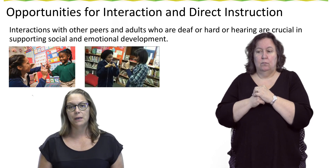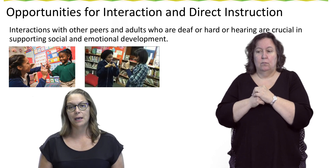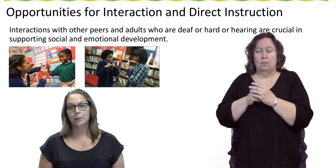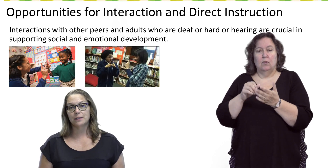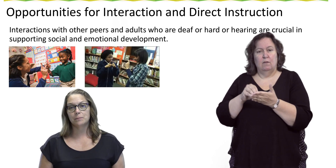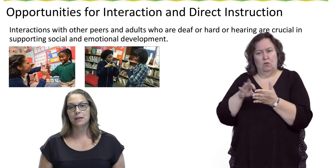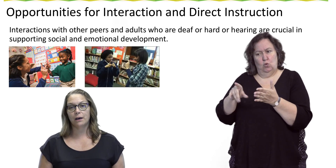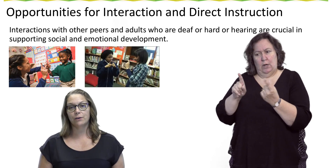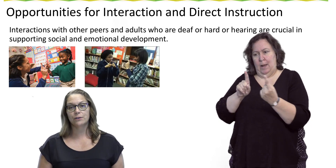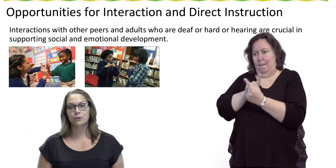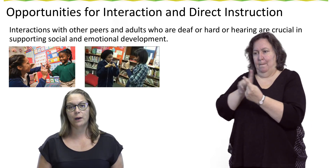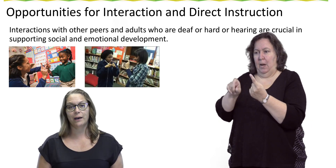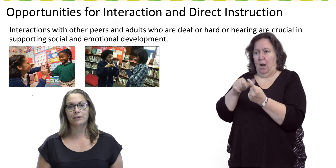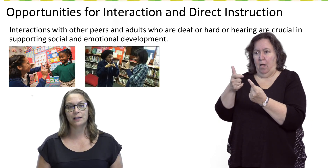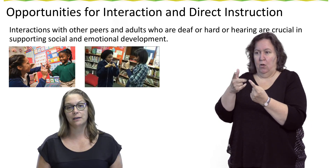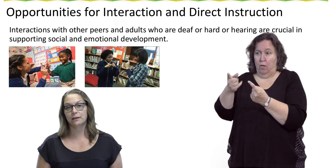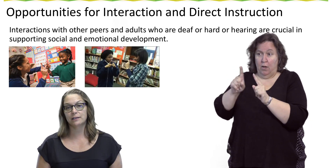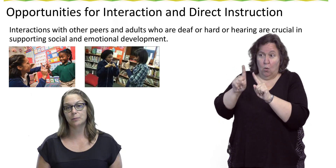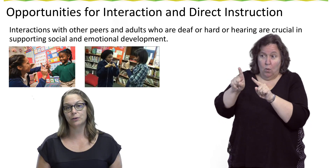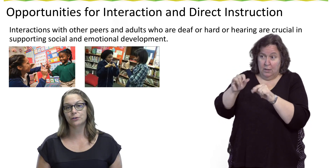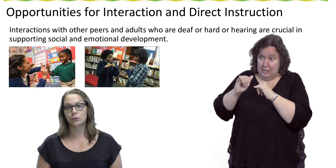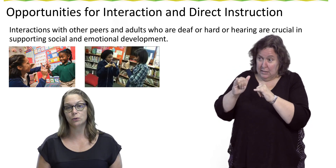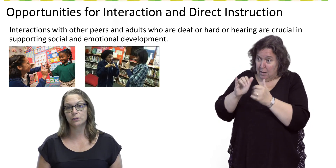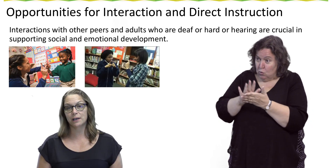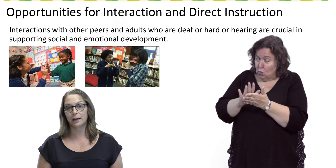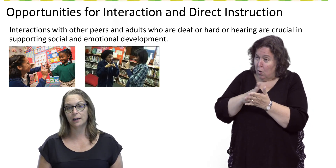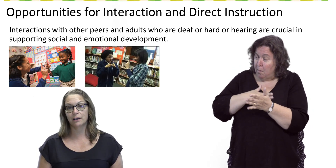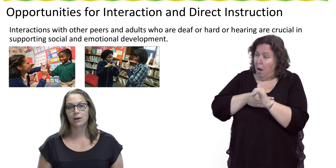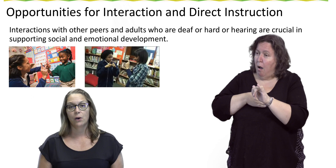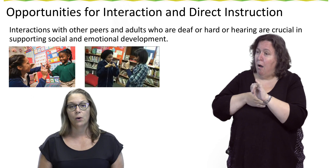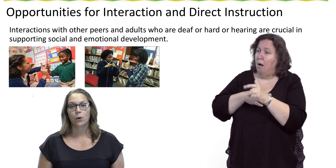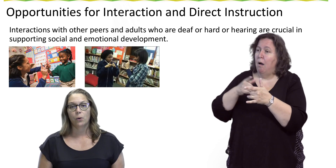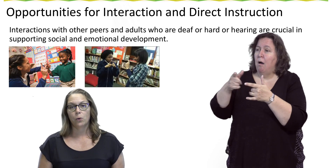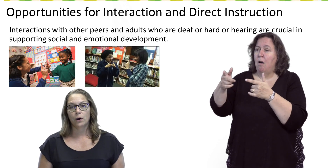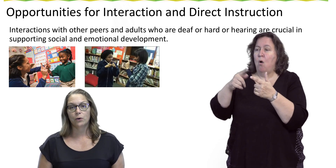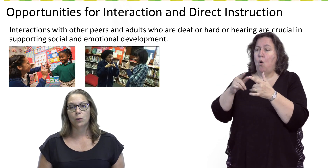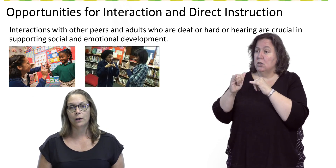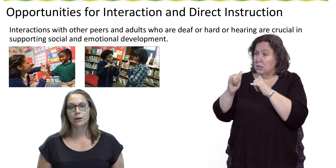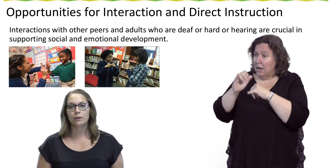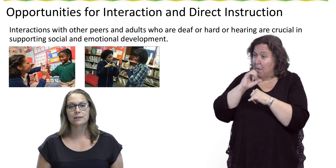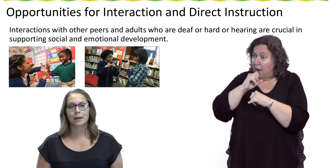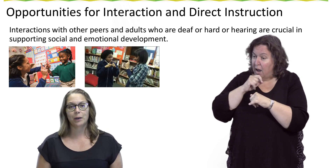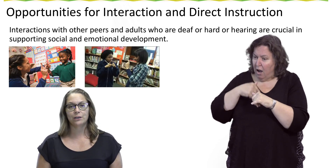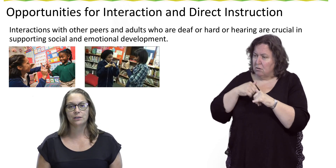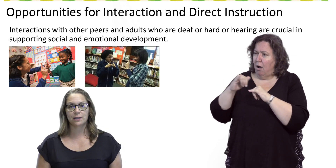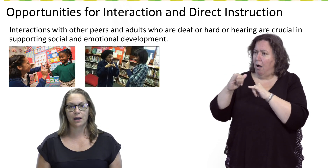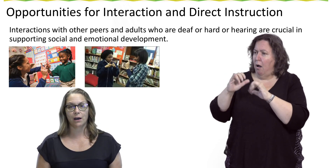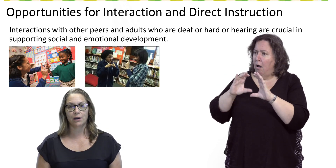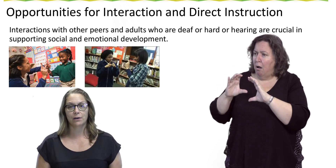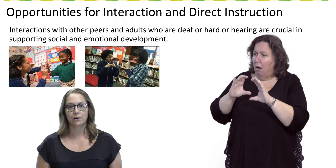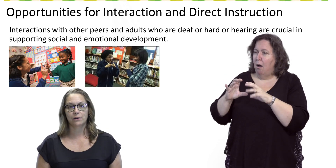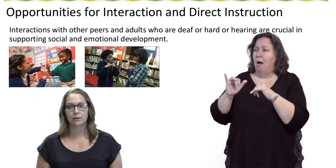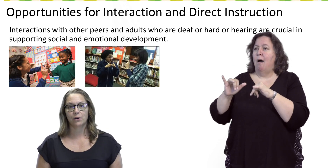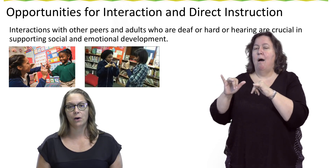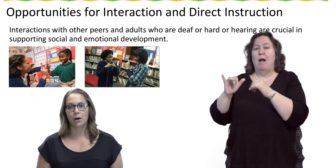Being able to meet others who have attended a similar school setting or who are near the same age as they are,